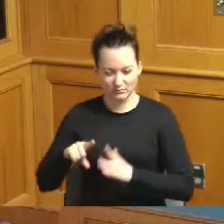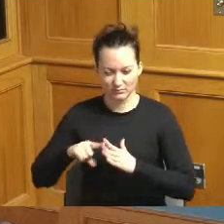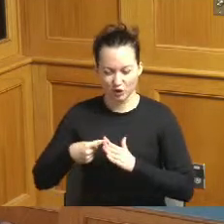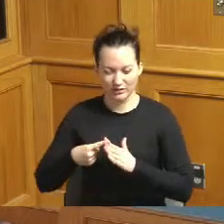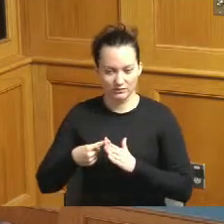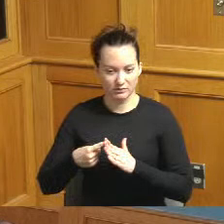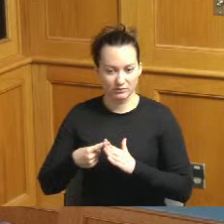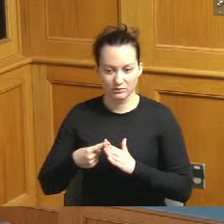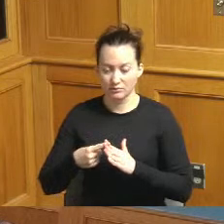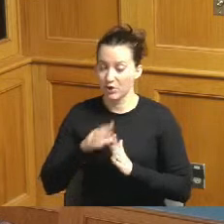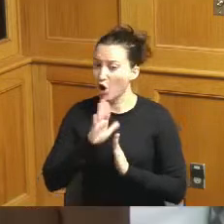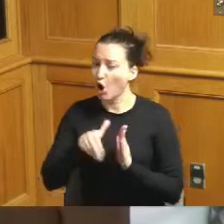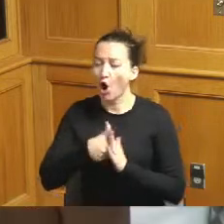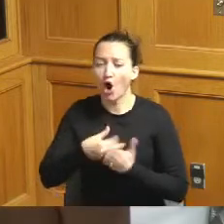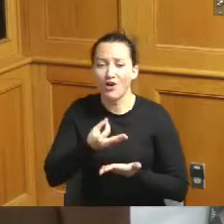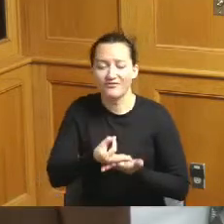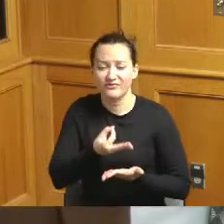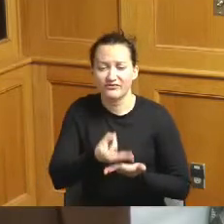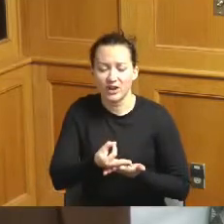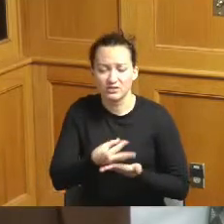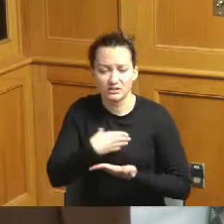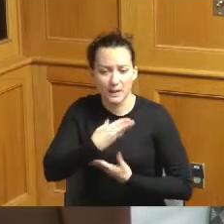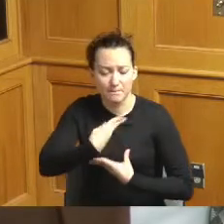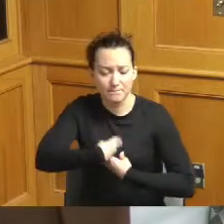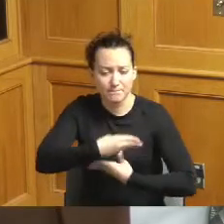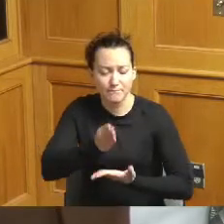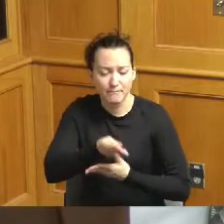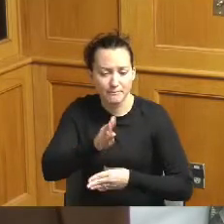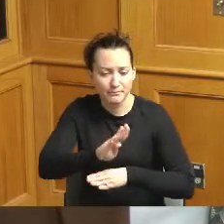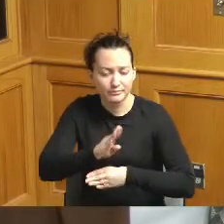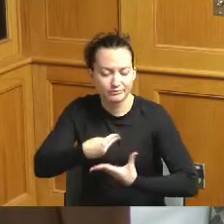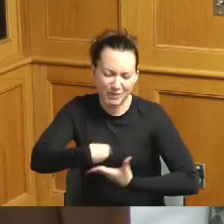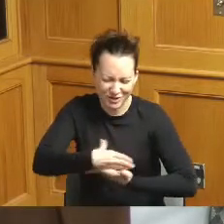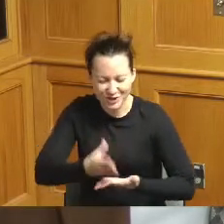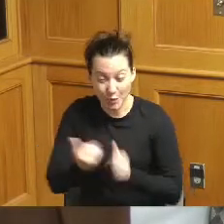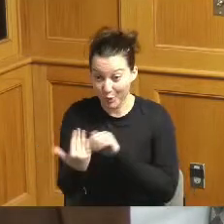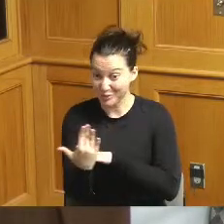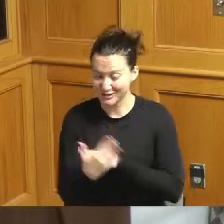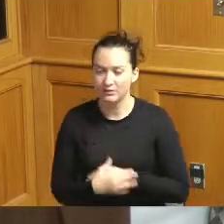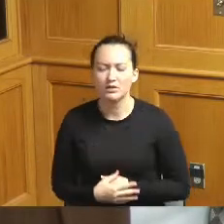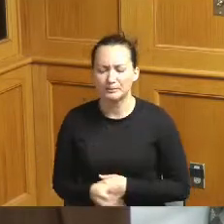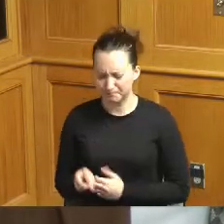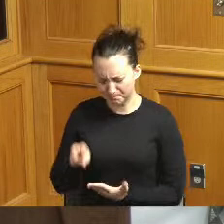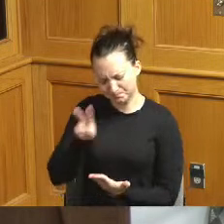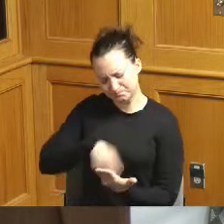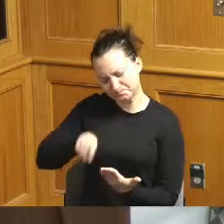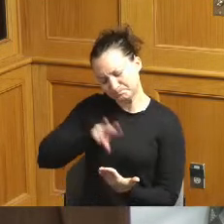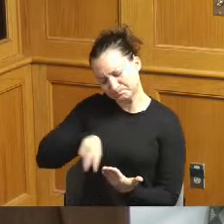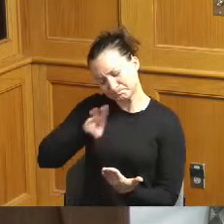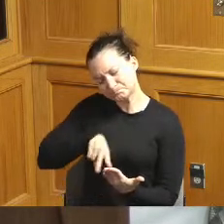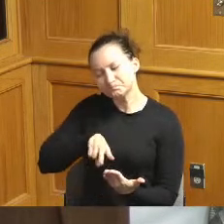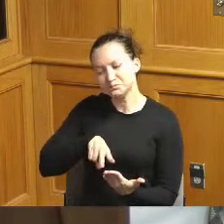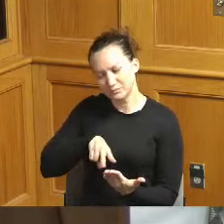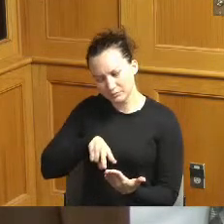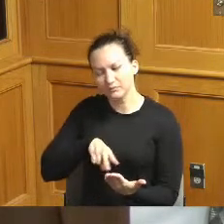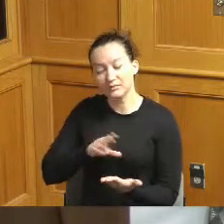all funds budget approach to budgeting and so I was scanning through the material and correct me